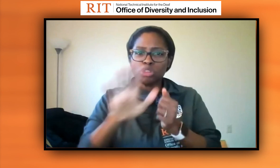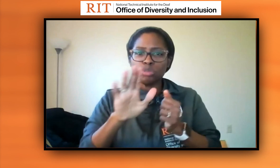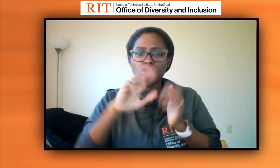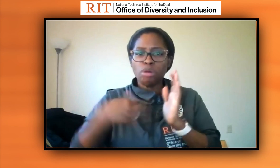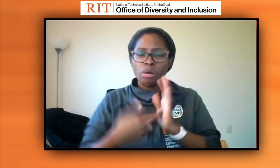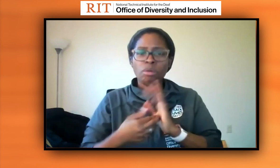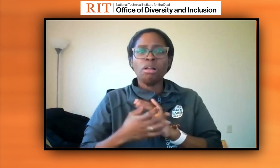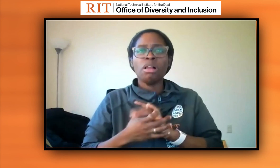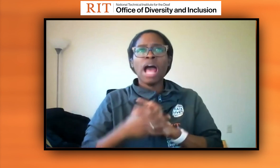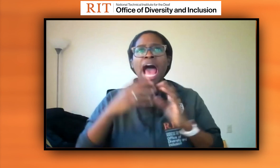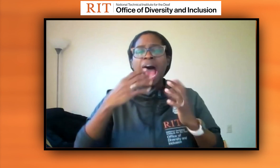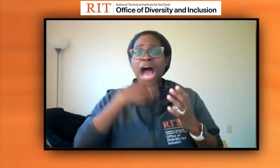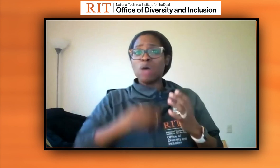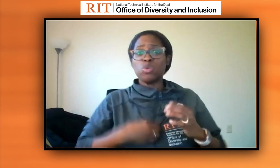particularly with the RA role.